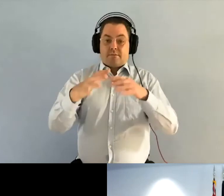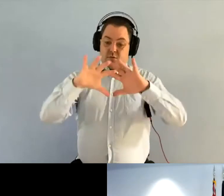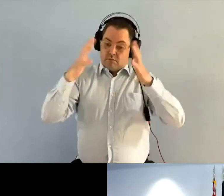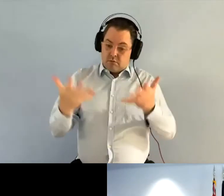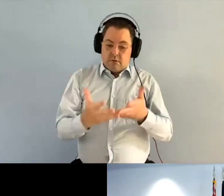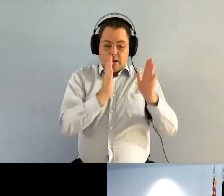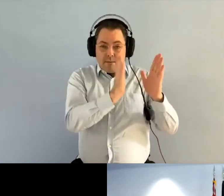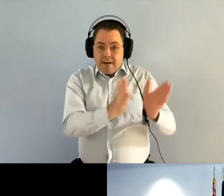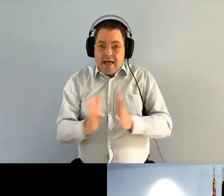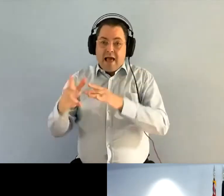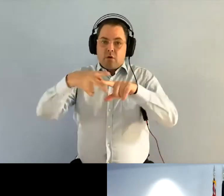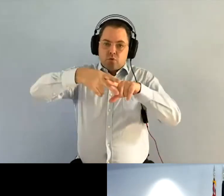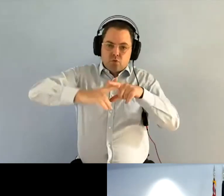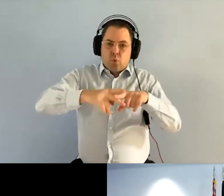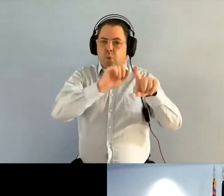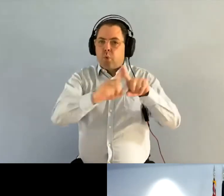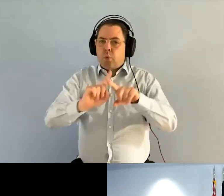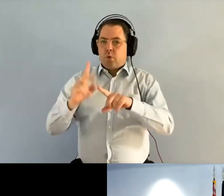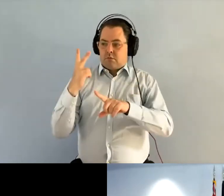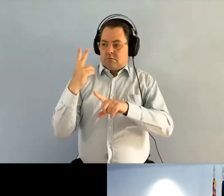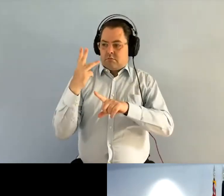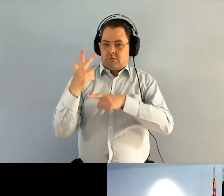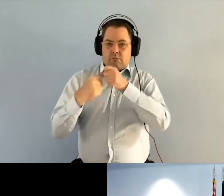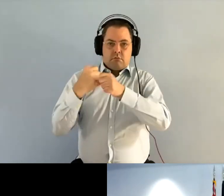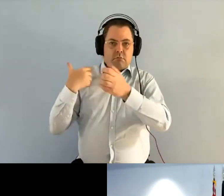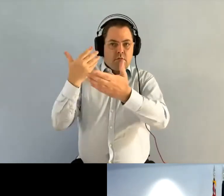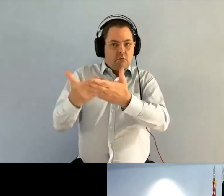what we especially need to transfer the global frameworks, tools